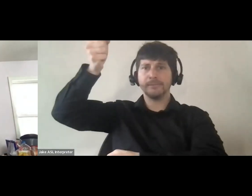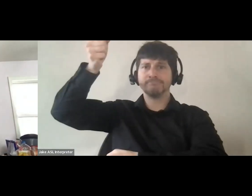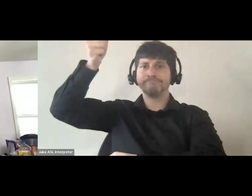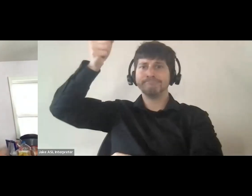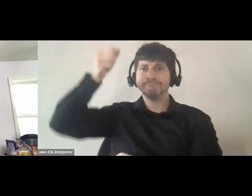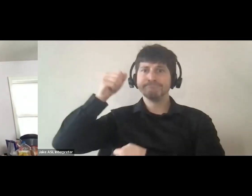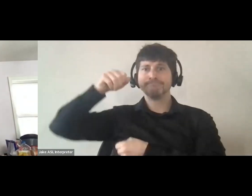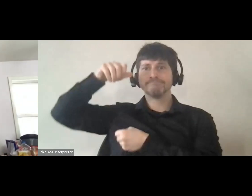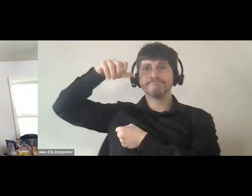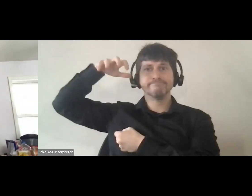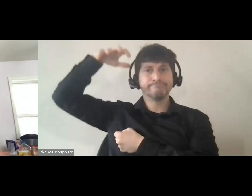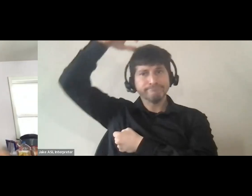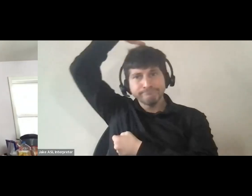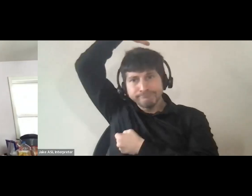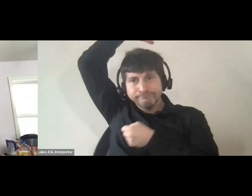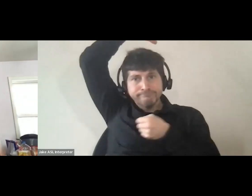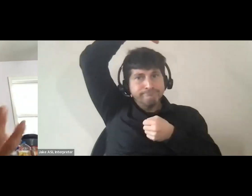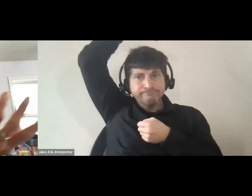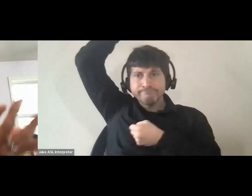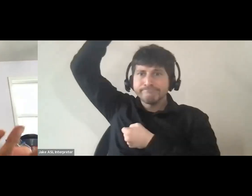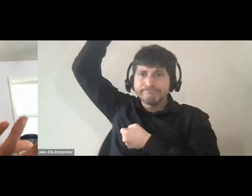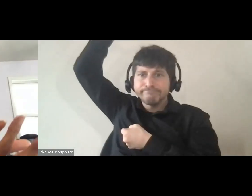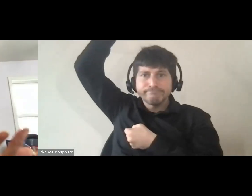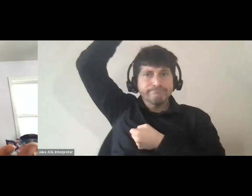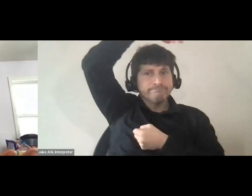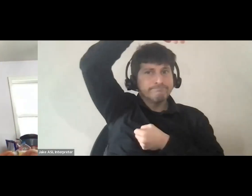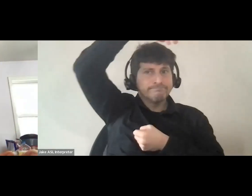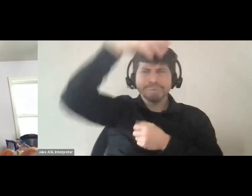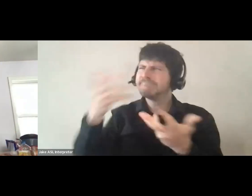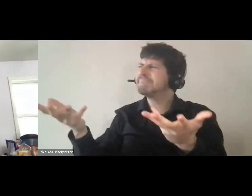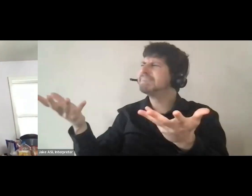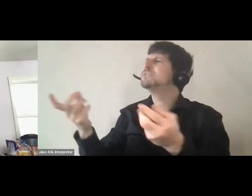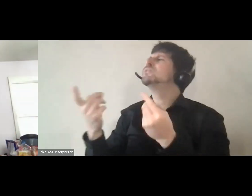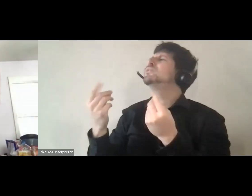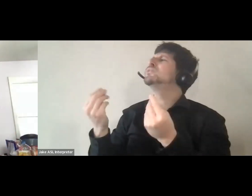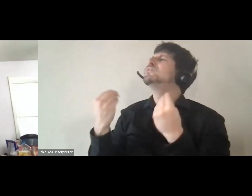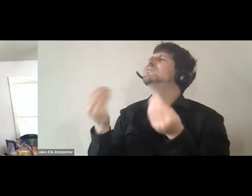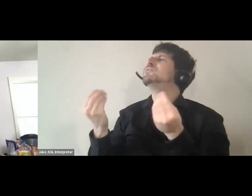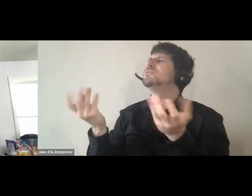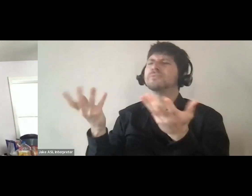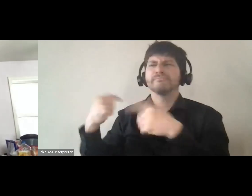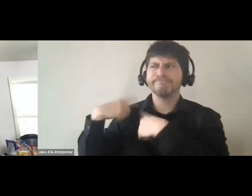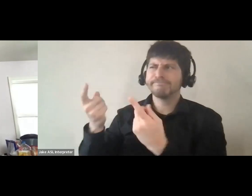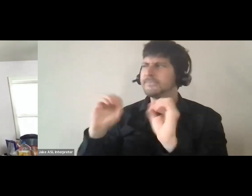We gather to pray for rain and there's only one person sitting there with an umbrella. And people looked at this person like wow. What's so weird?